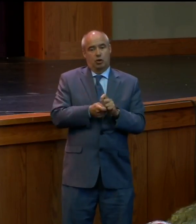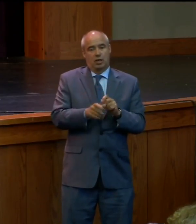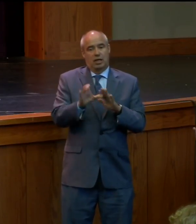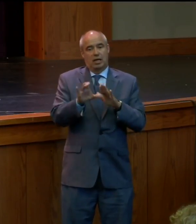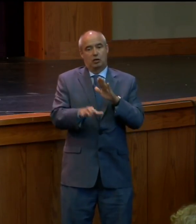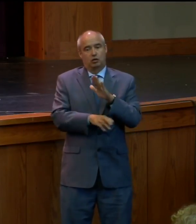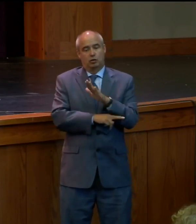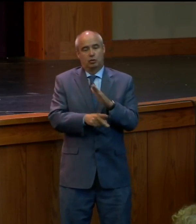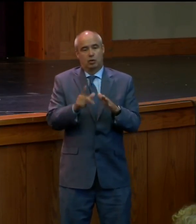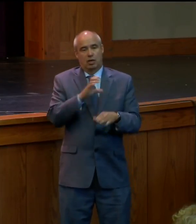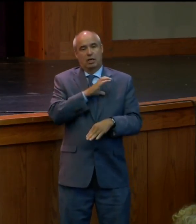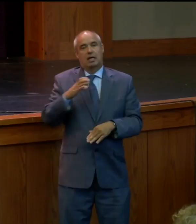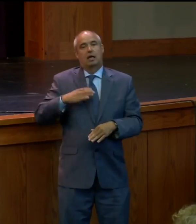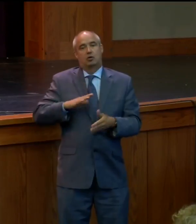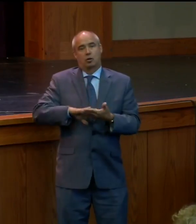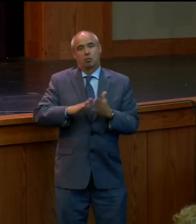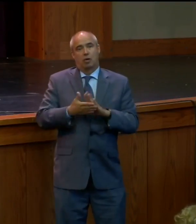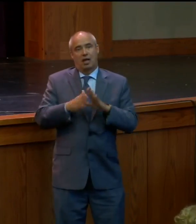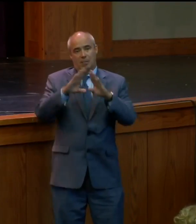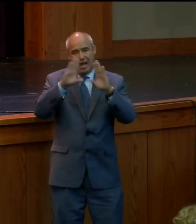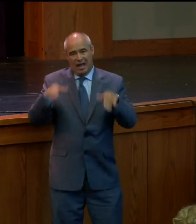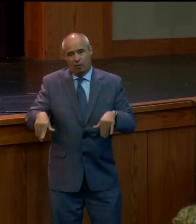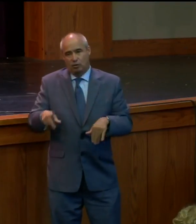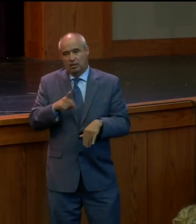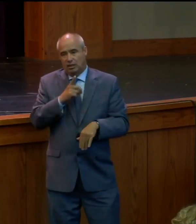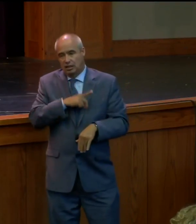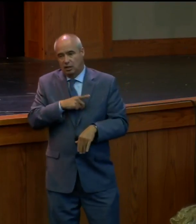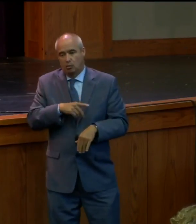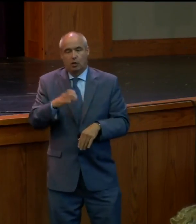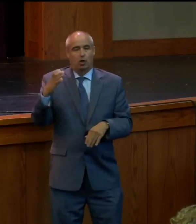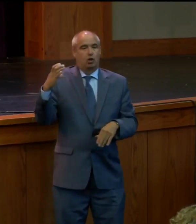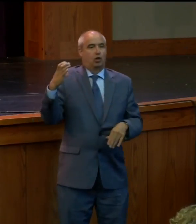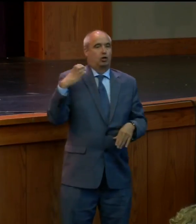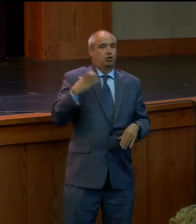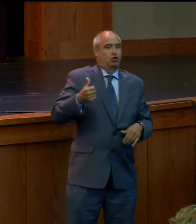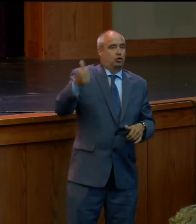THE COUNCIL HAS THE DELEGATES AND THE CHAIRMAN BECOMES THE SPEAKER, THE MAYOR BECOMES THE GOVERNOR.